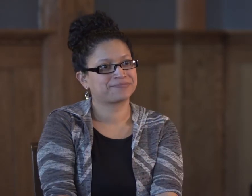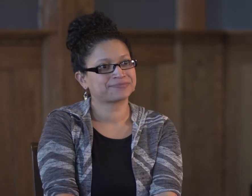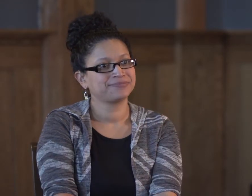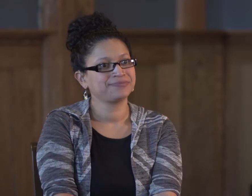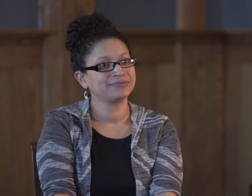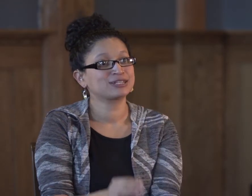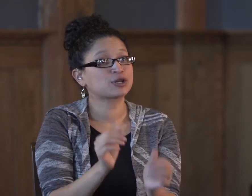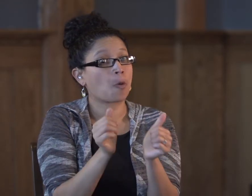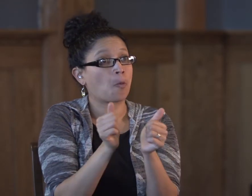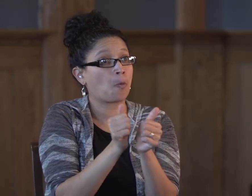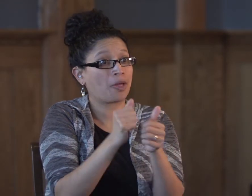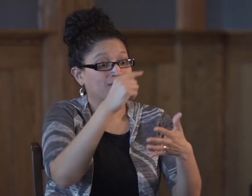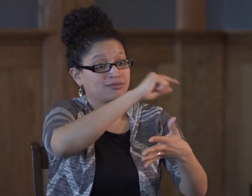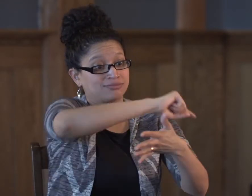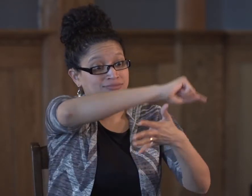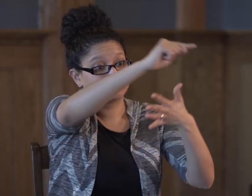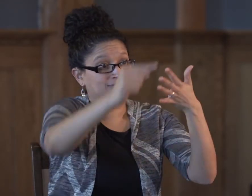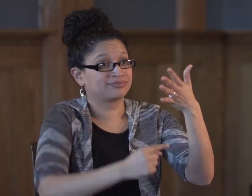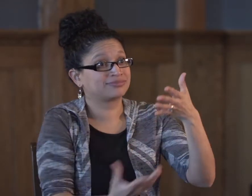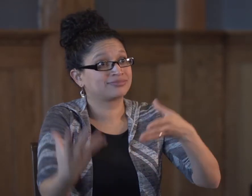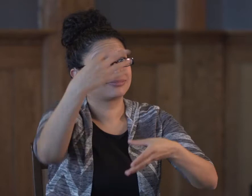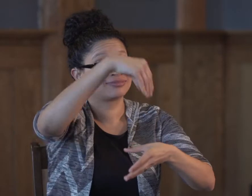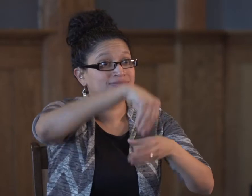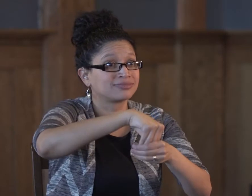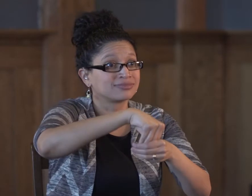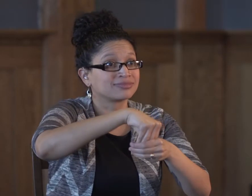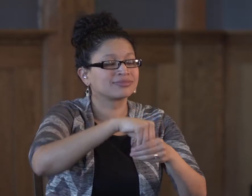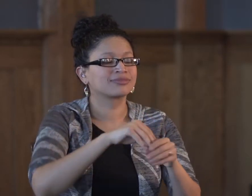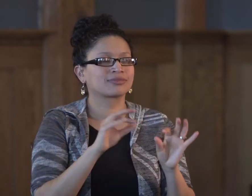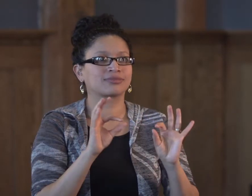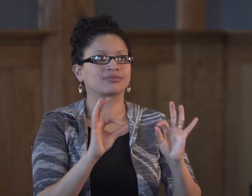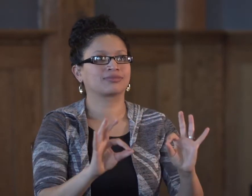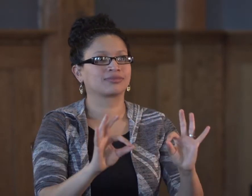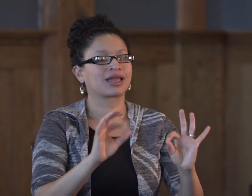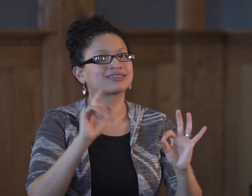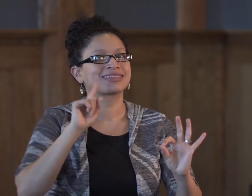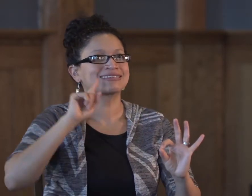shared and so that relationship is built. With all of those components, I believe that